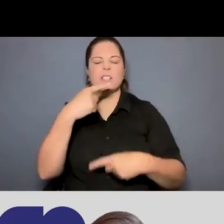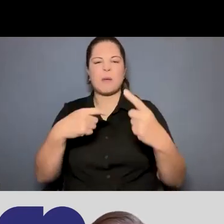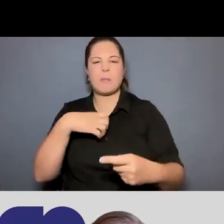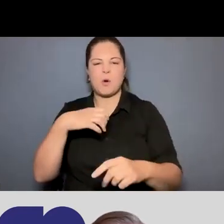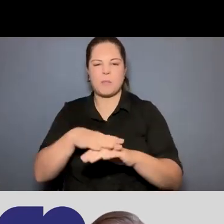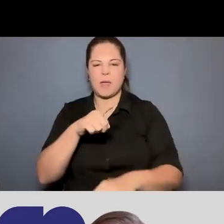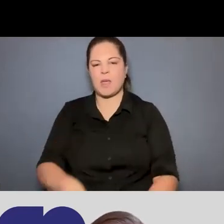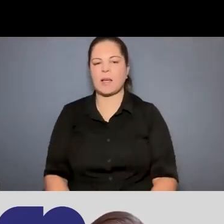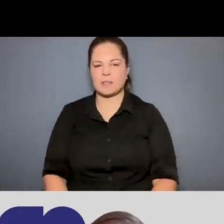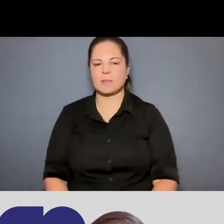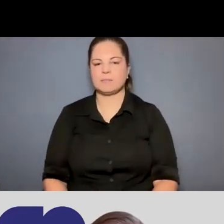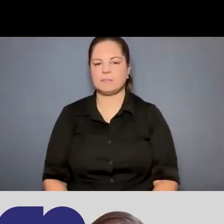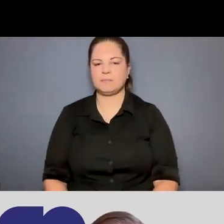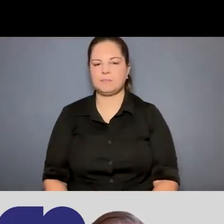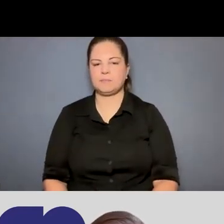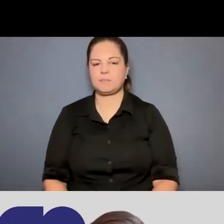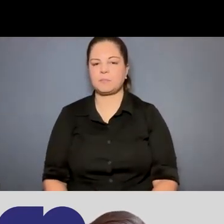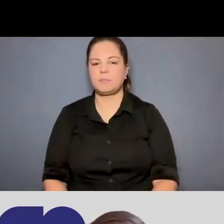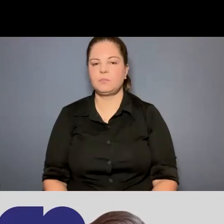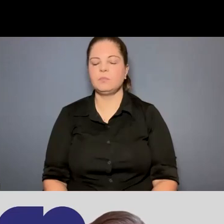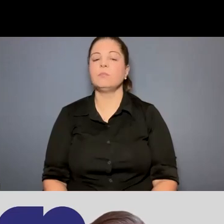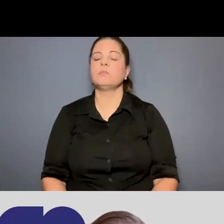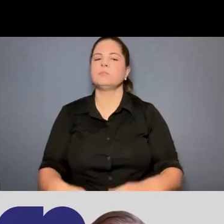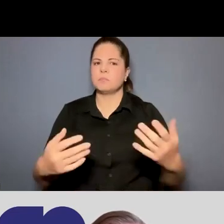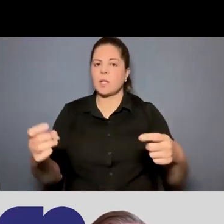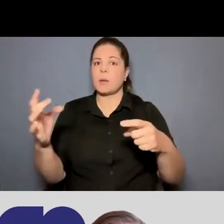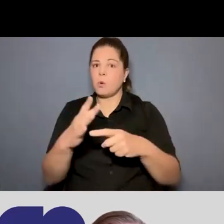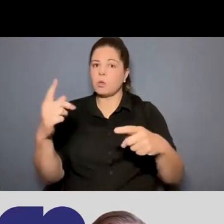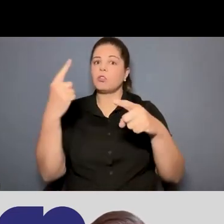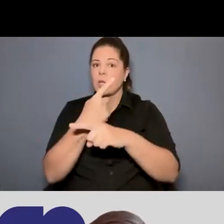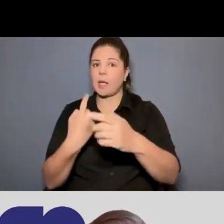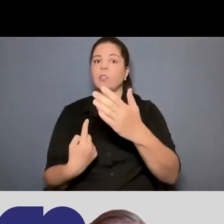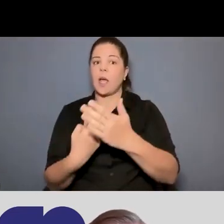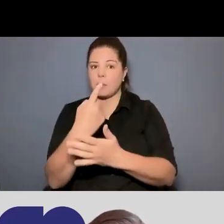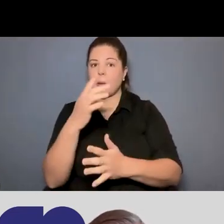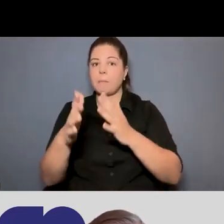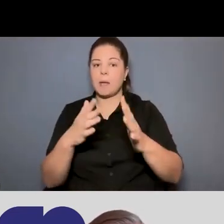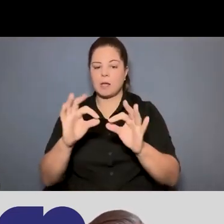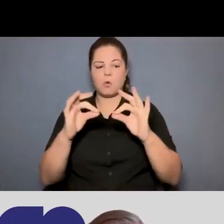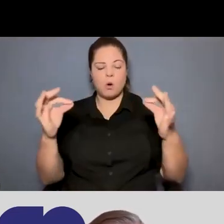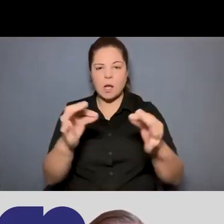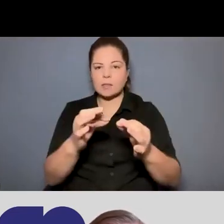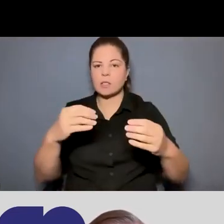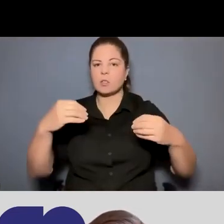This important change means that organisations and businesses must take steps to actively prevent